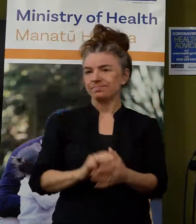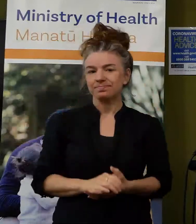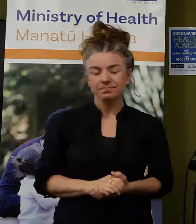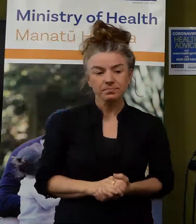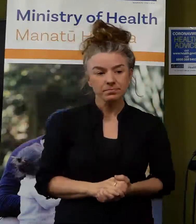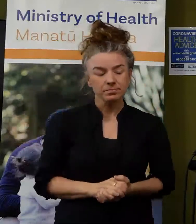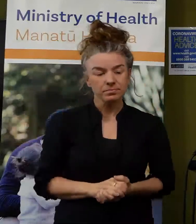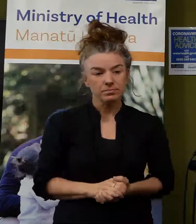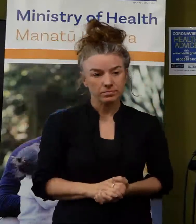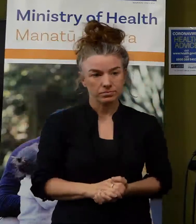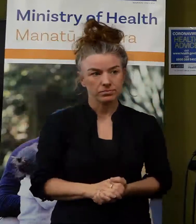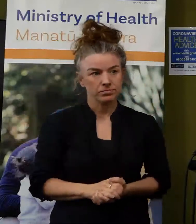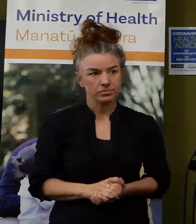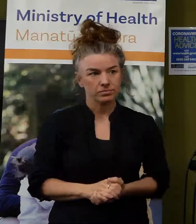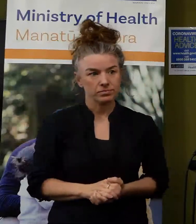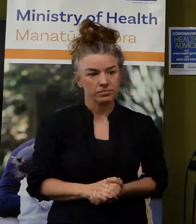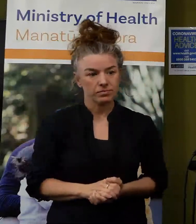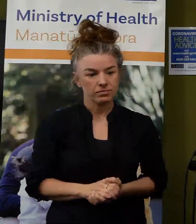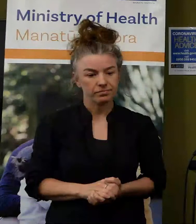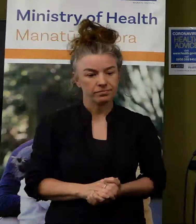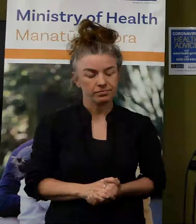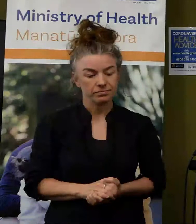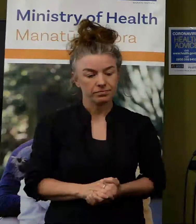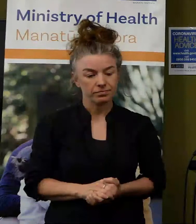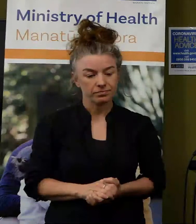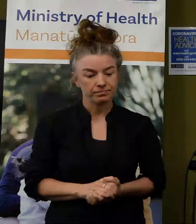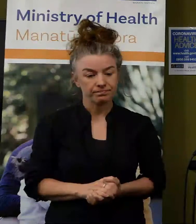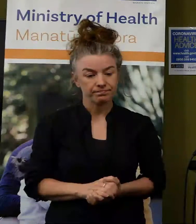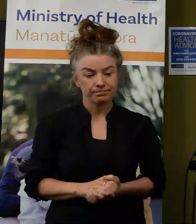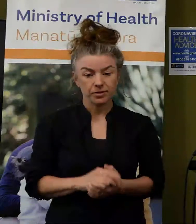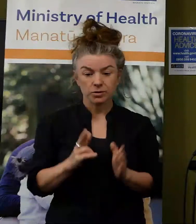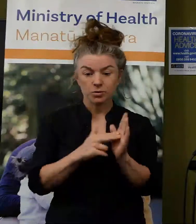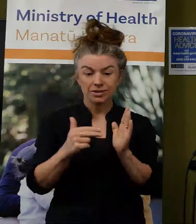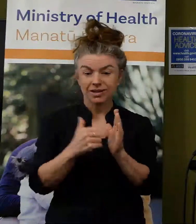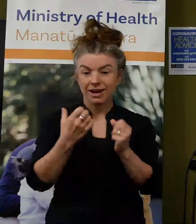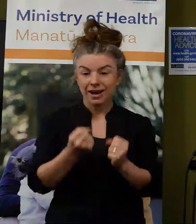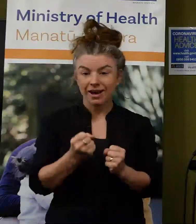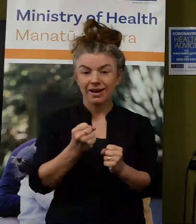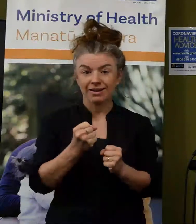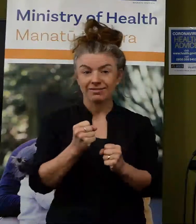I can start by telling you that there is no confirmed case of COVID-19 in New Zealand.